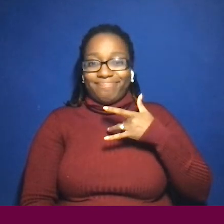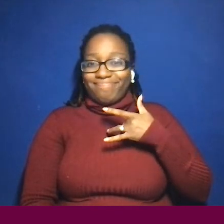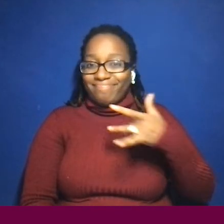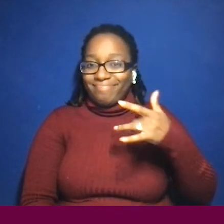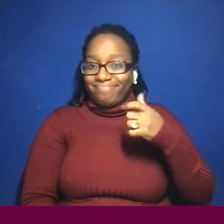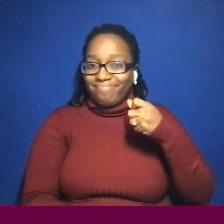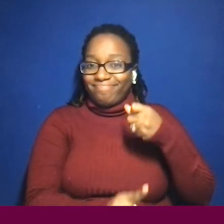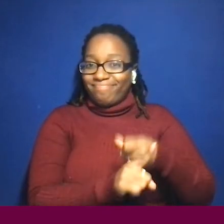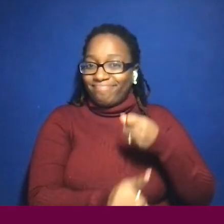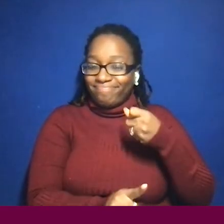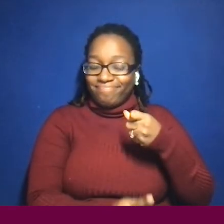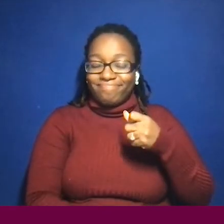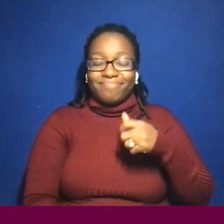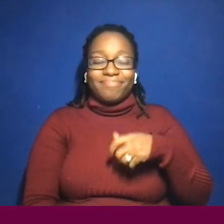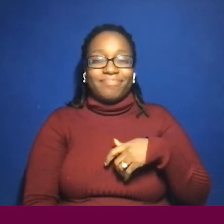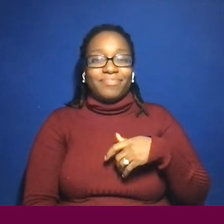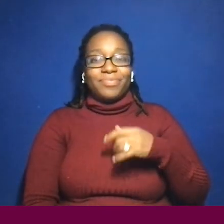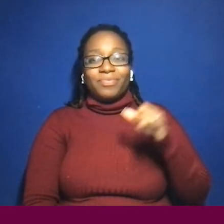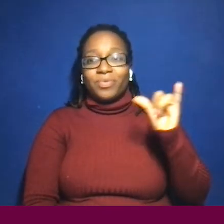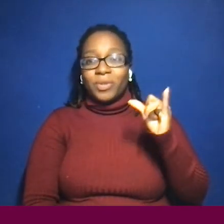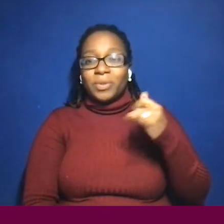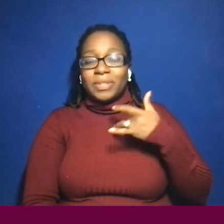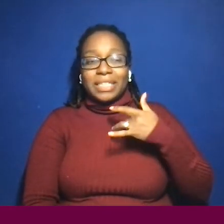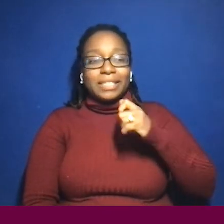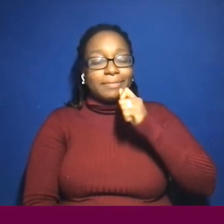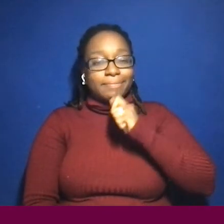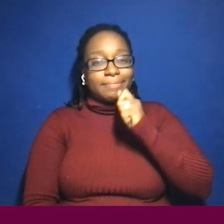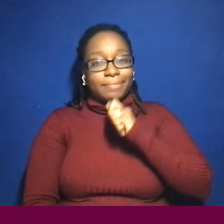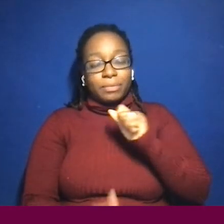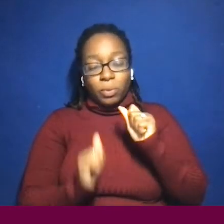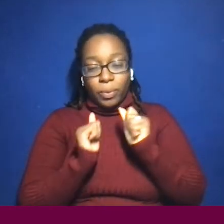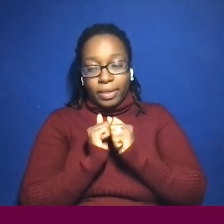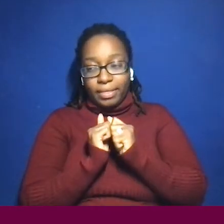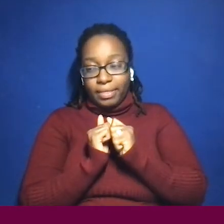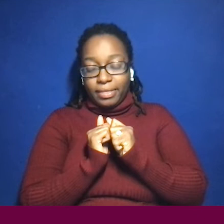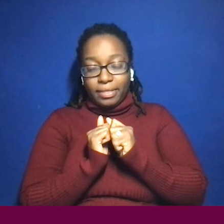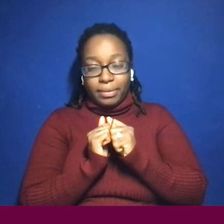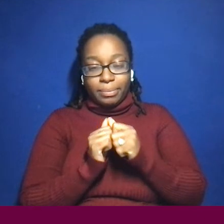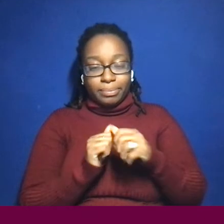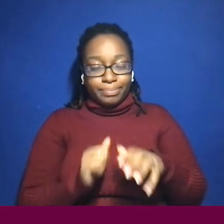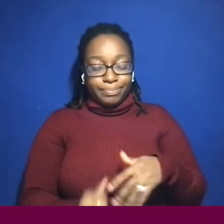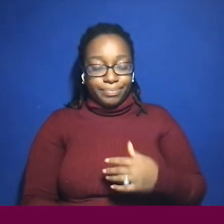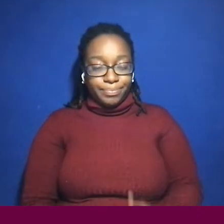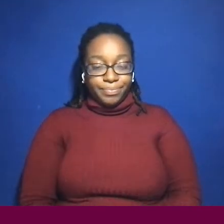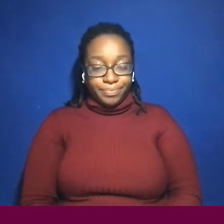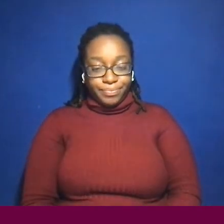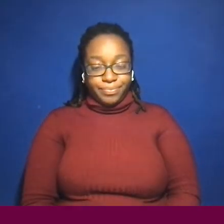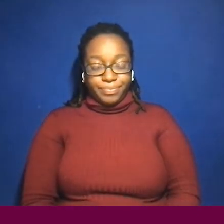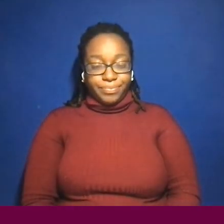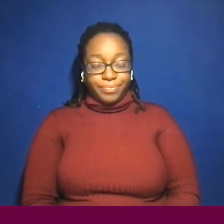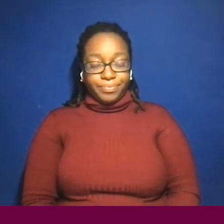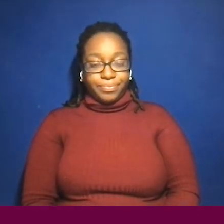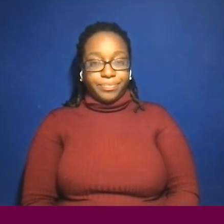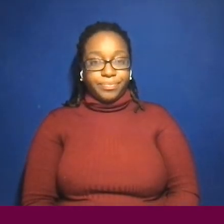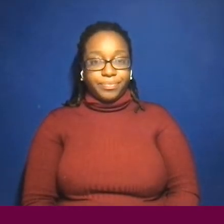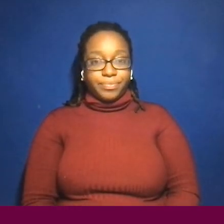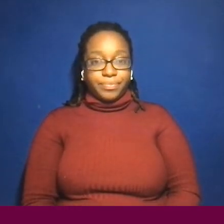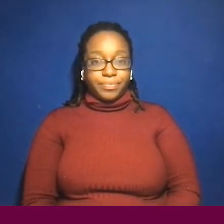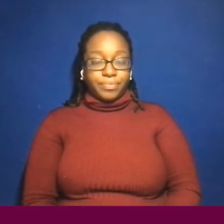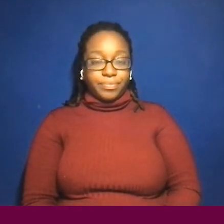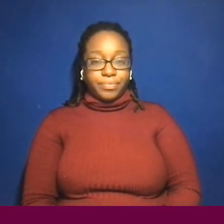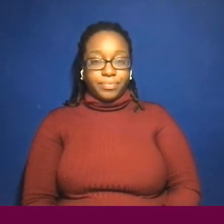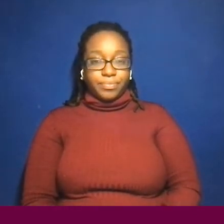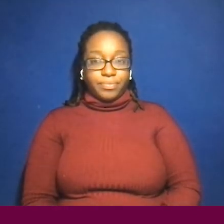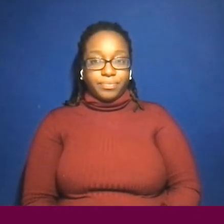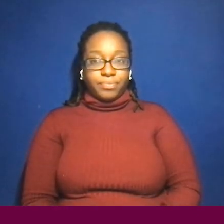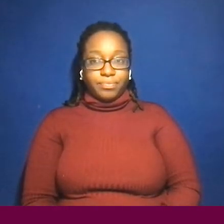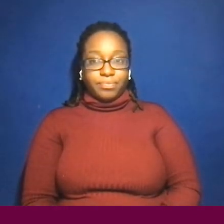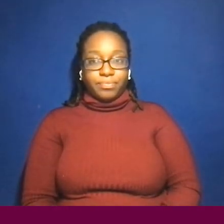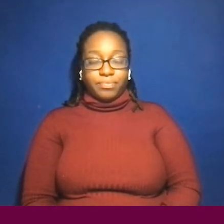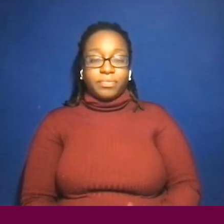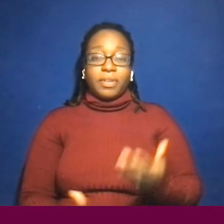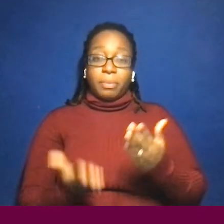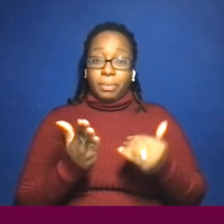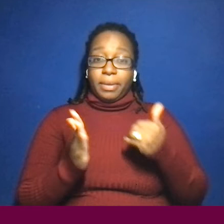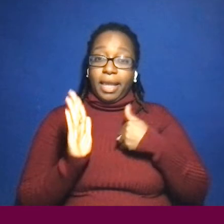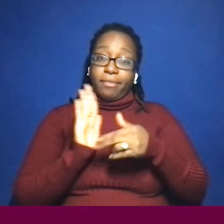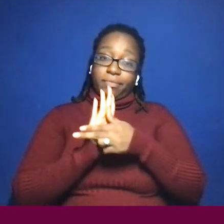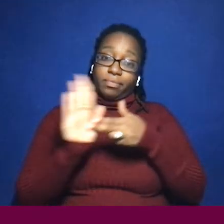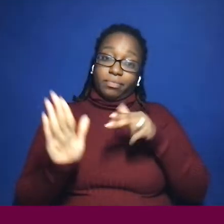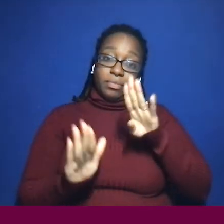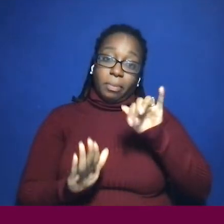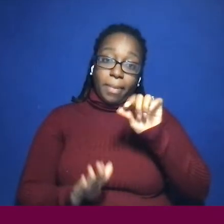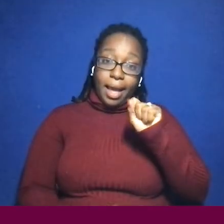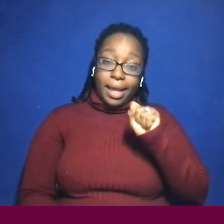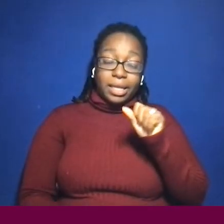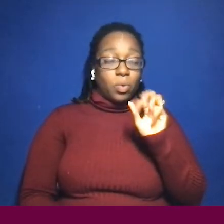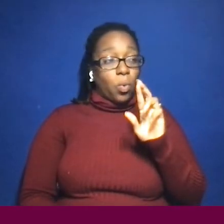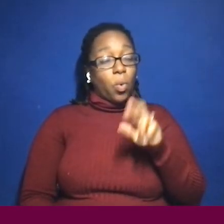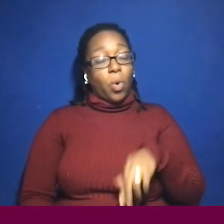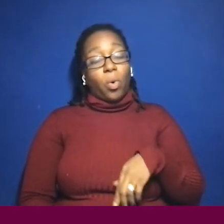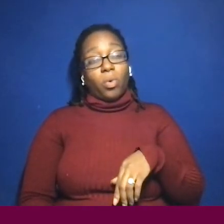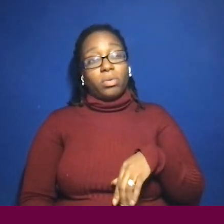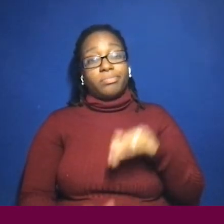impacted and also deal with those types of maybe biases or marginalization or devaluation on a